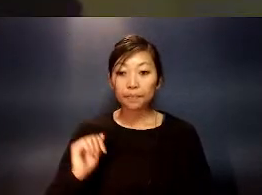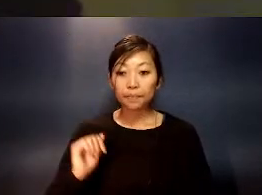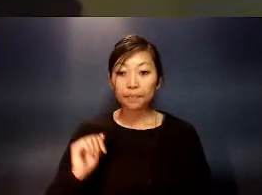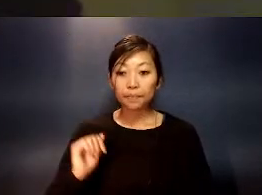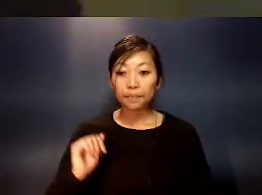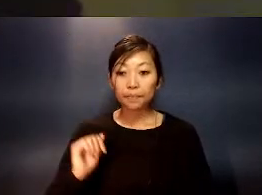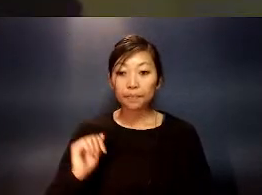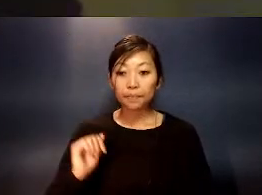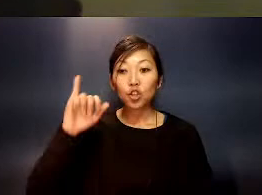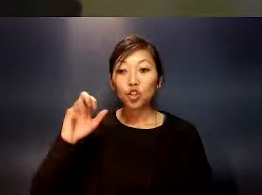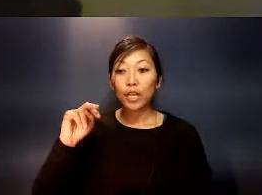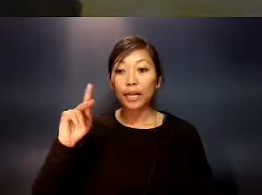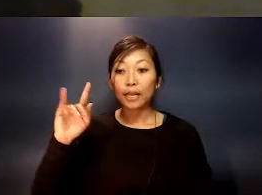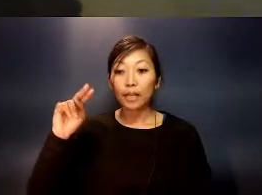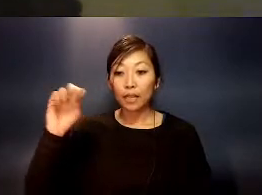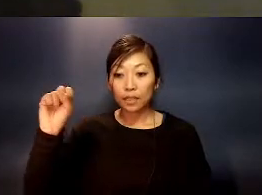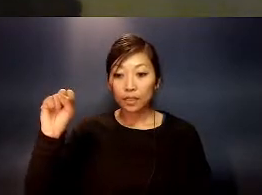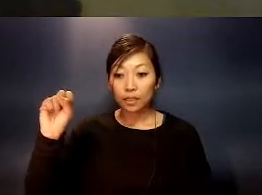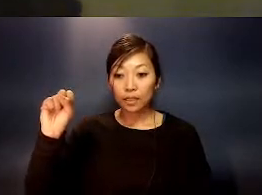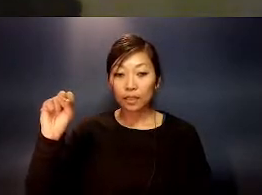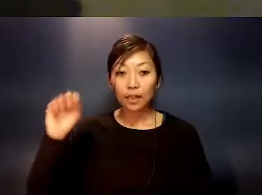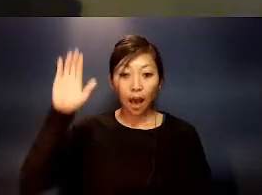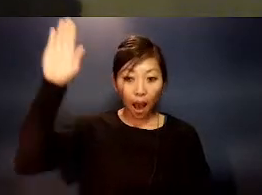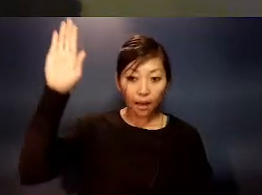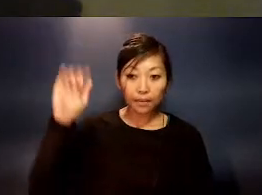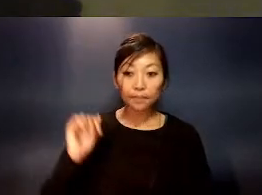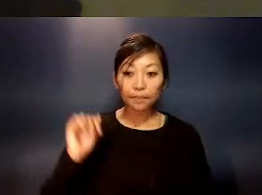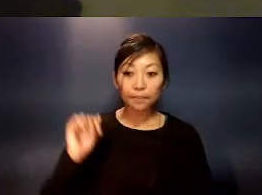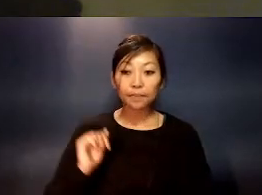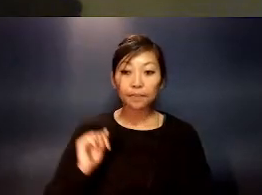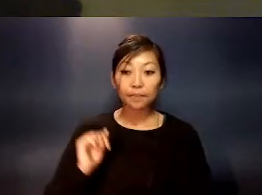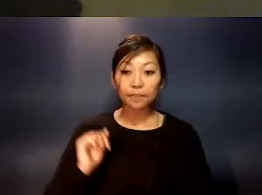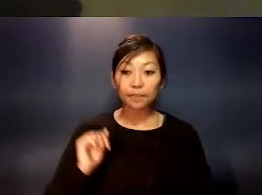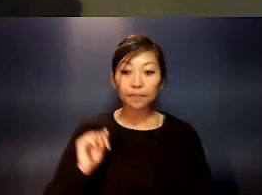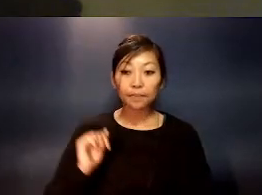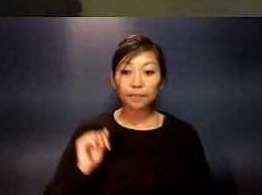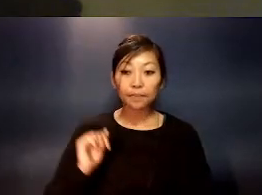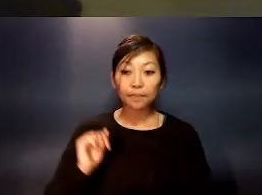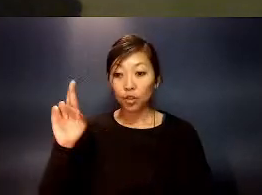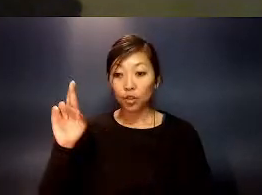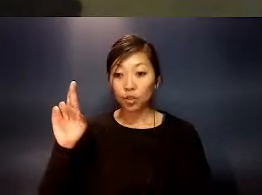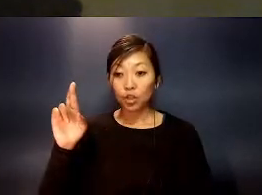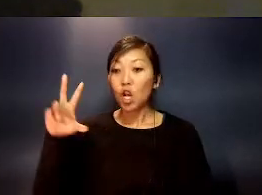NEXT IS THE PROPOSED SIX-YEAR CAPITAL IMPROVEMENT PROGRAM. AND I'LL RECOGNIZE COUNCIL MEMBER PALMISANO FOR THIS ITEM.